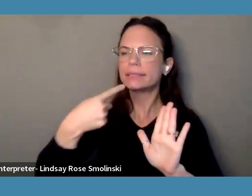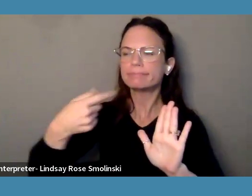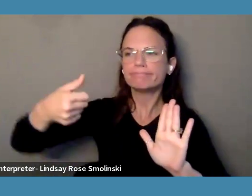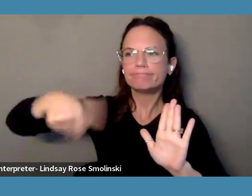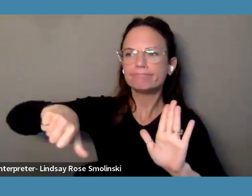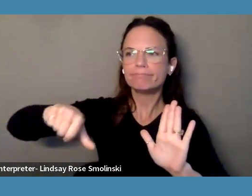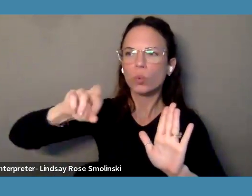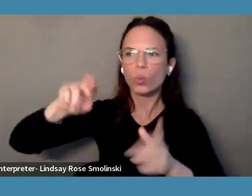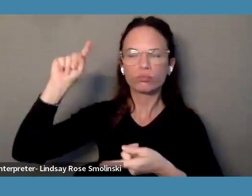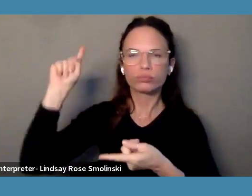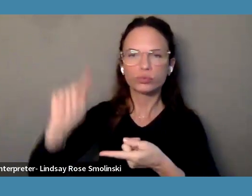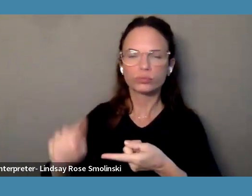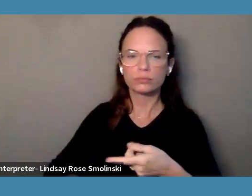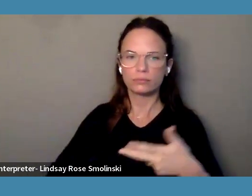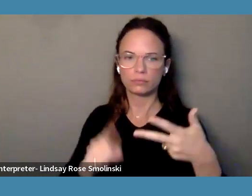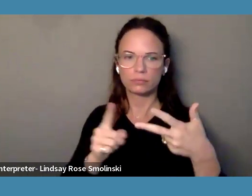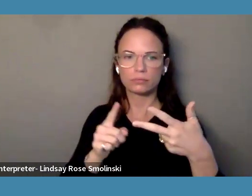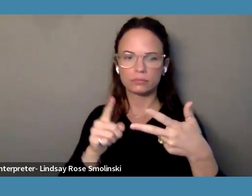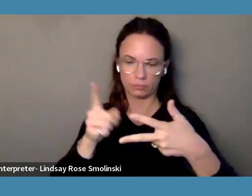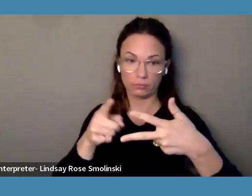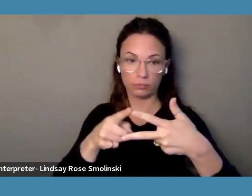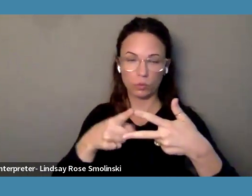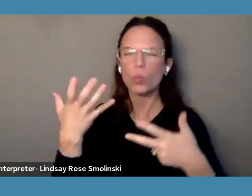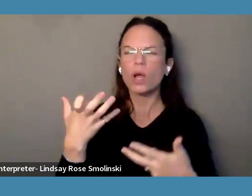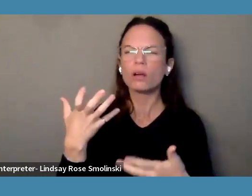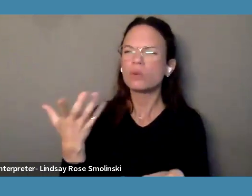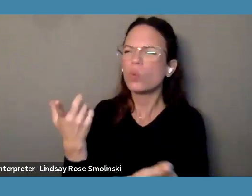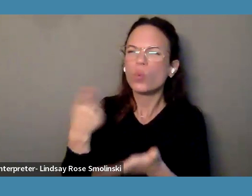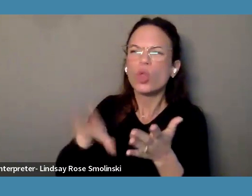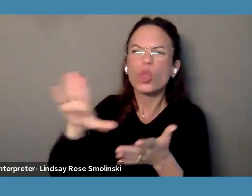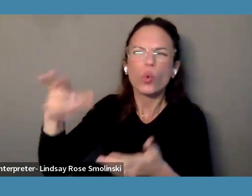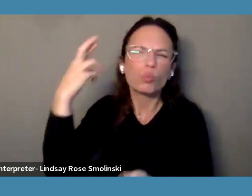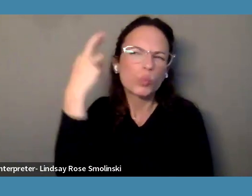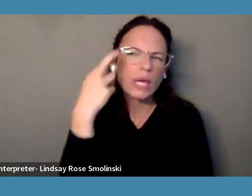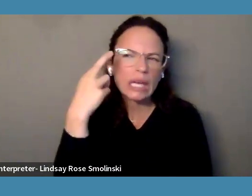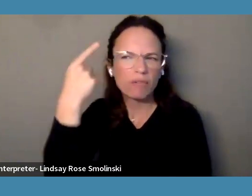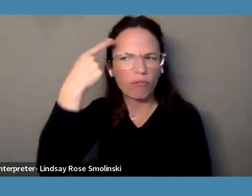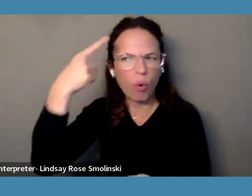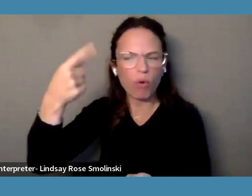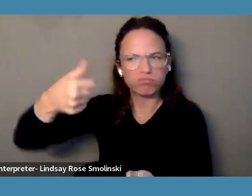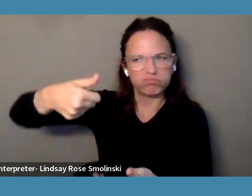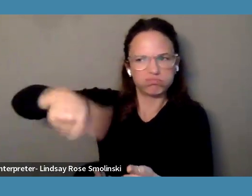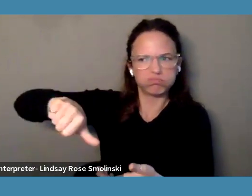Two, you wanna look what is the justification for the denial or the reduction.